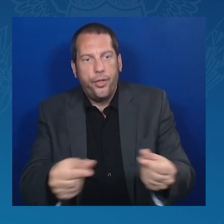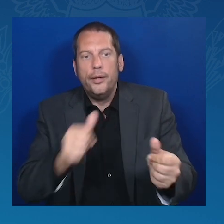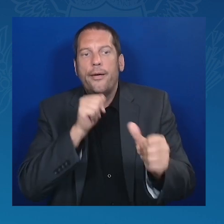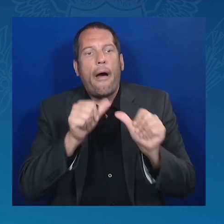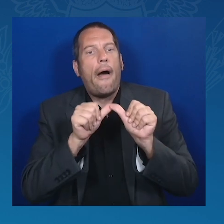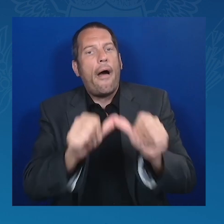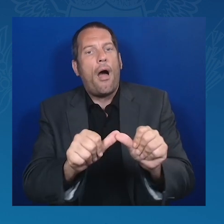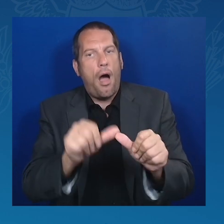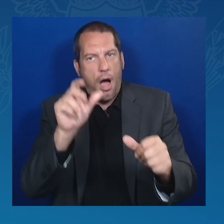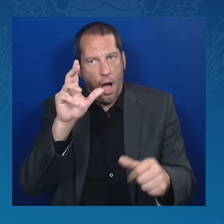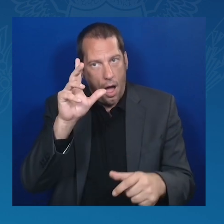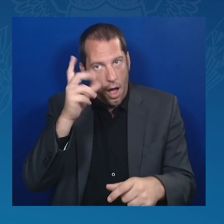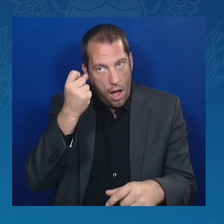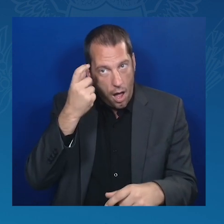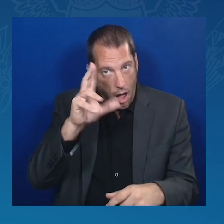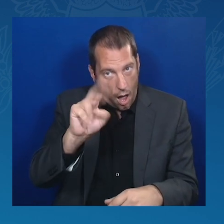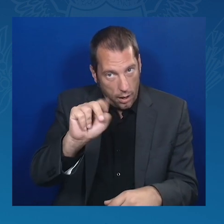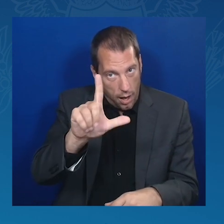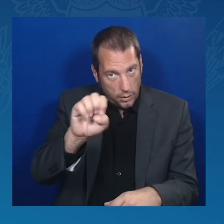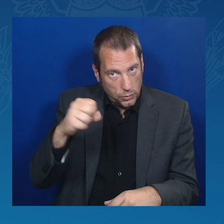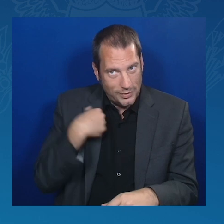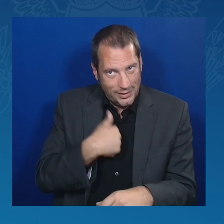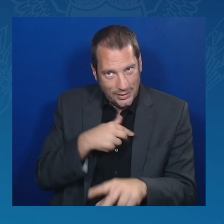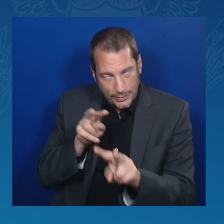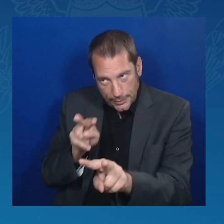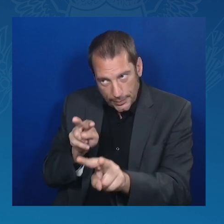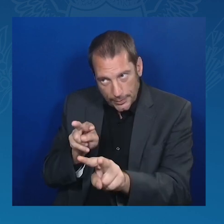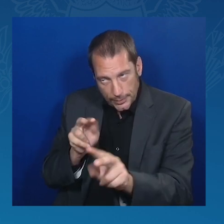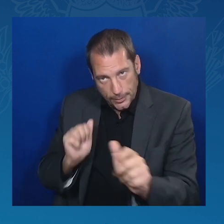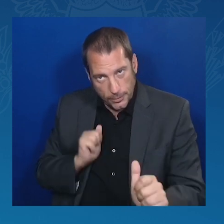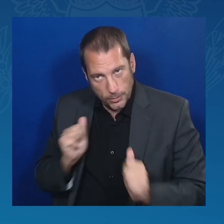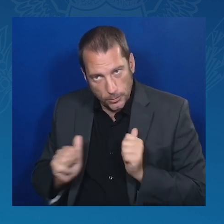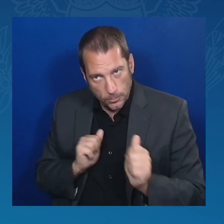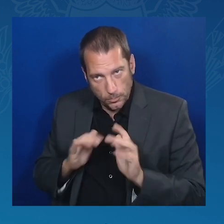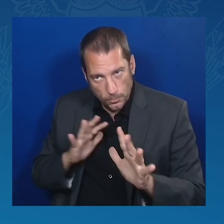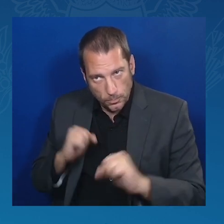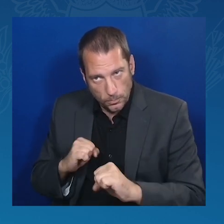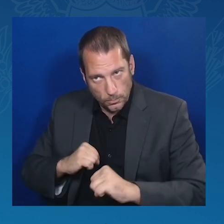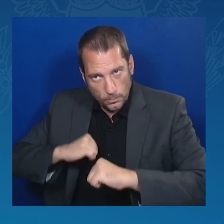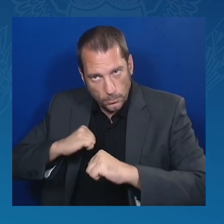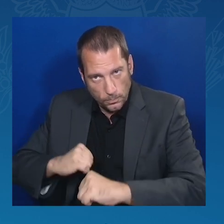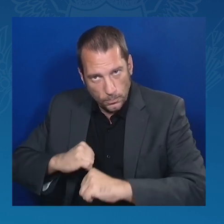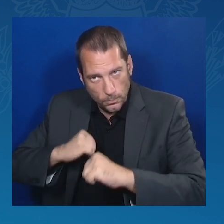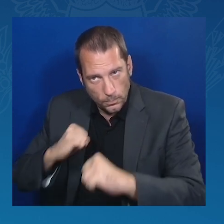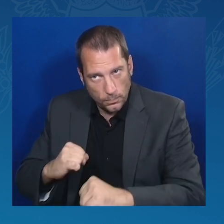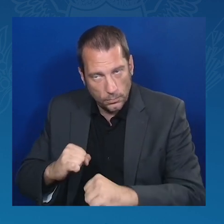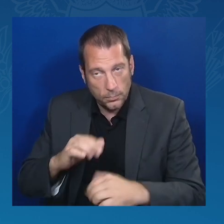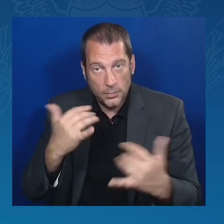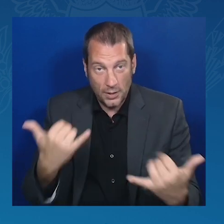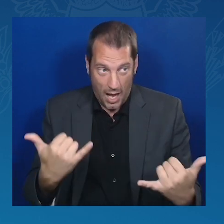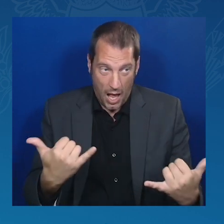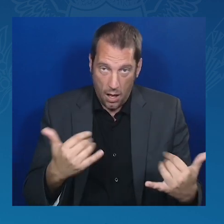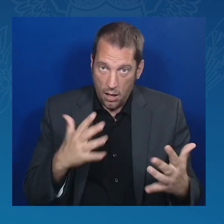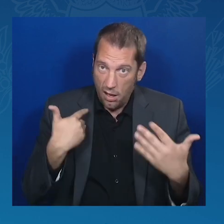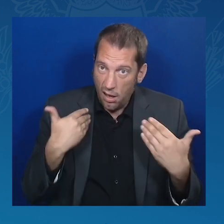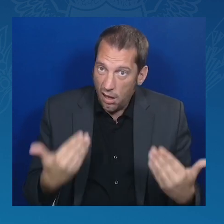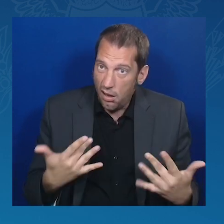So this is not a time to despair. We got it. So this is the time not to throw up our hands.